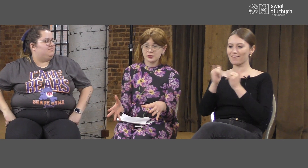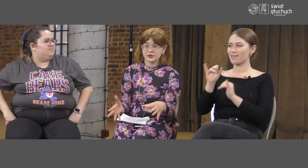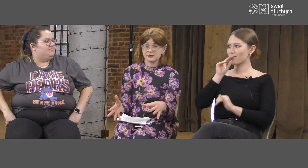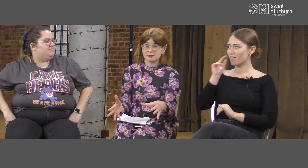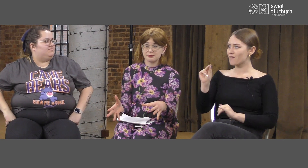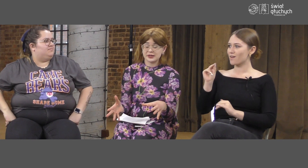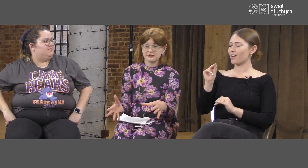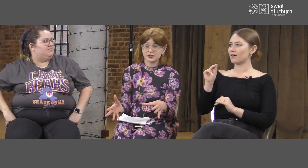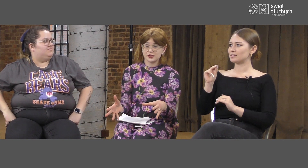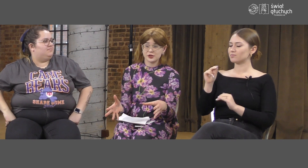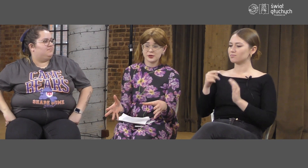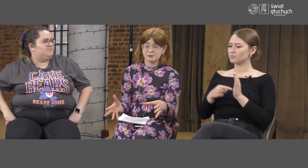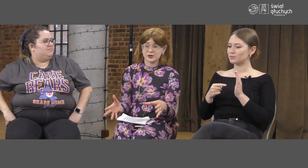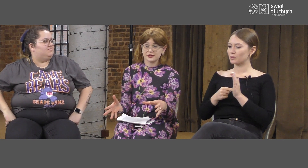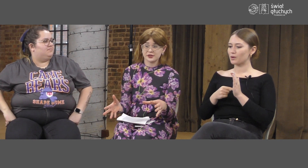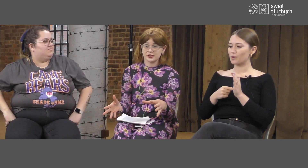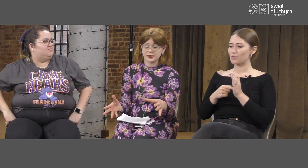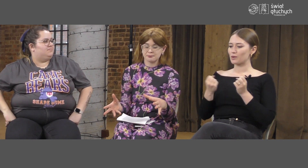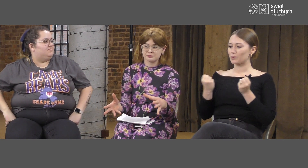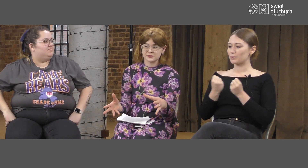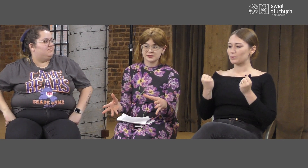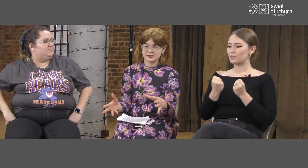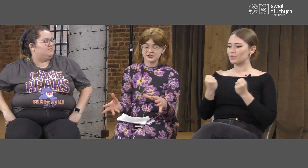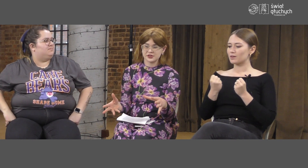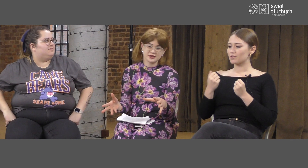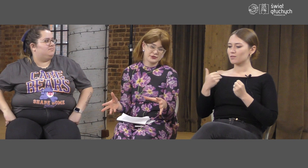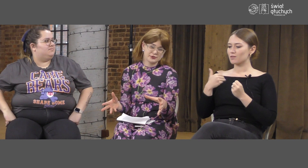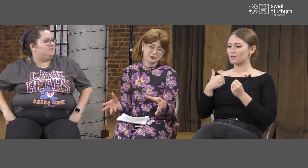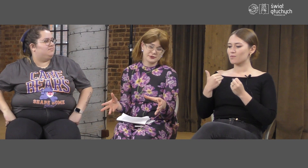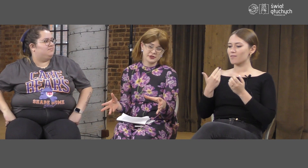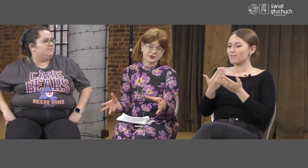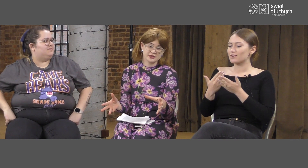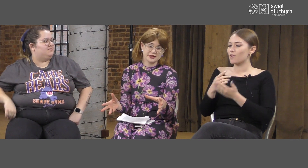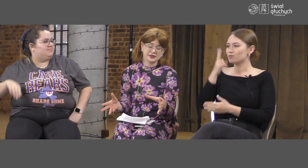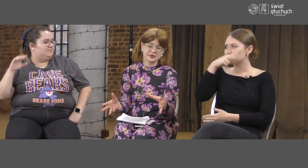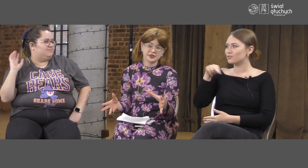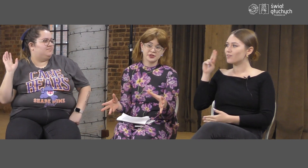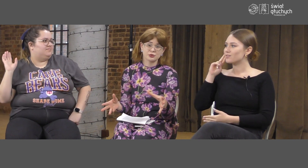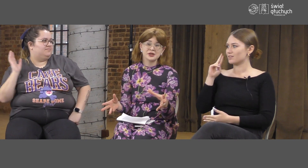was deeply rooted in what my parents would say, like: